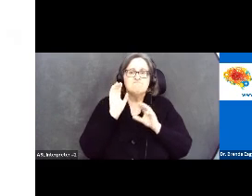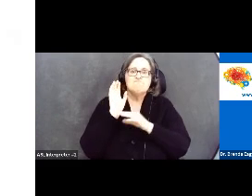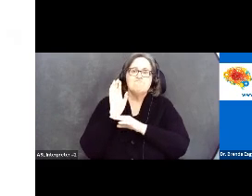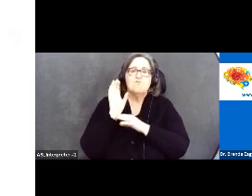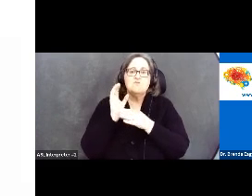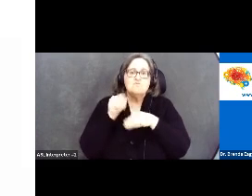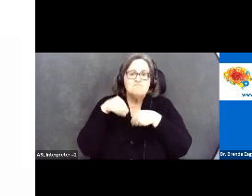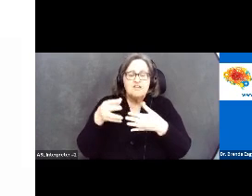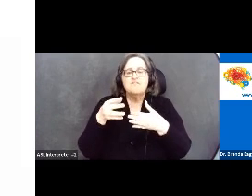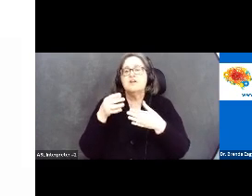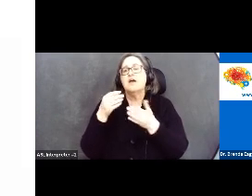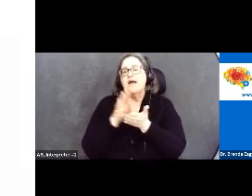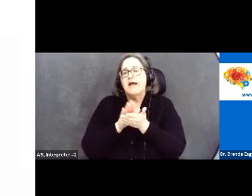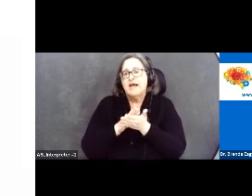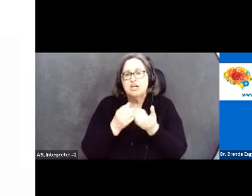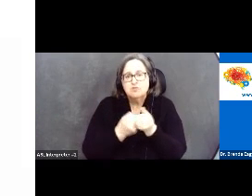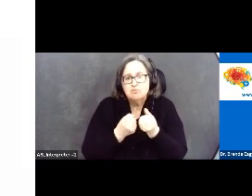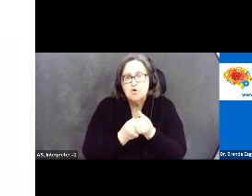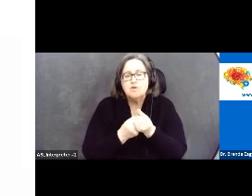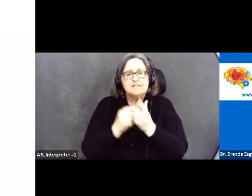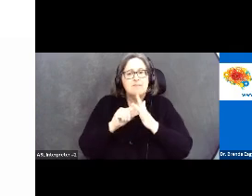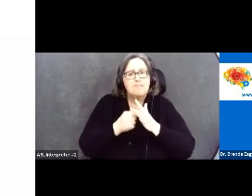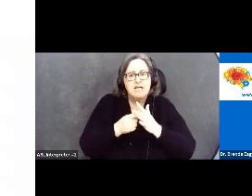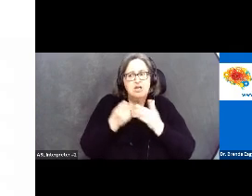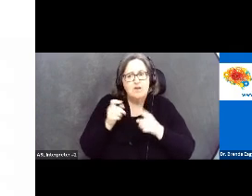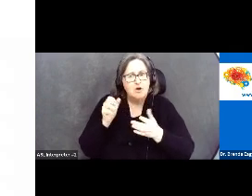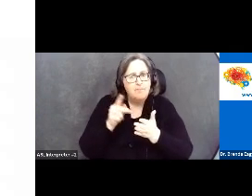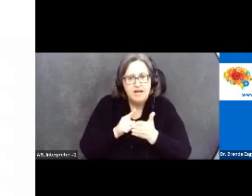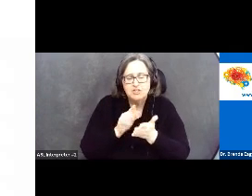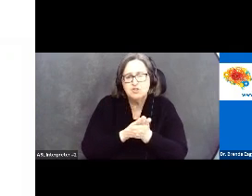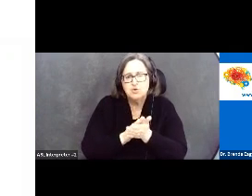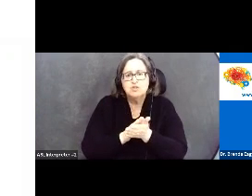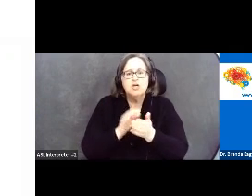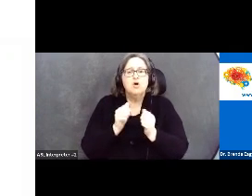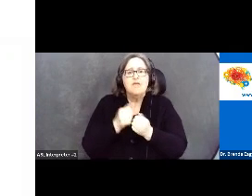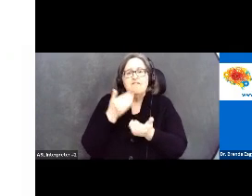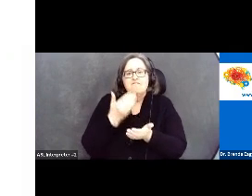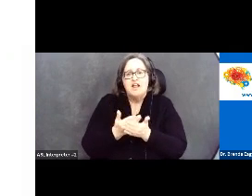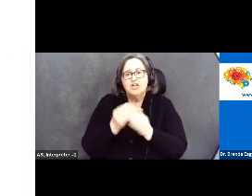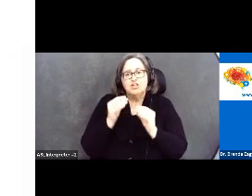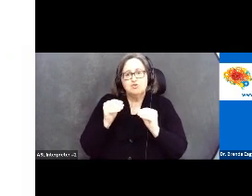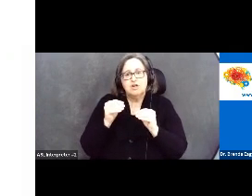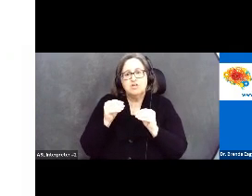that includes validated instructional practices. If those practices and supports are monitored,